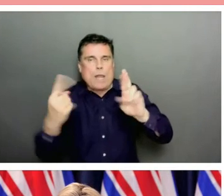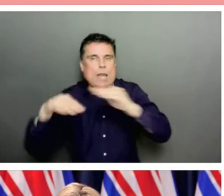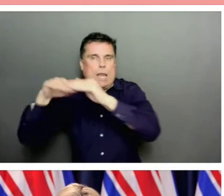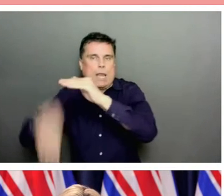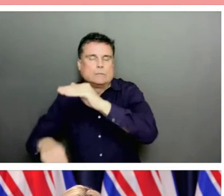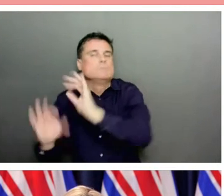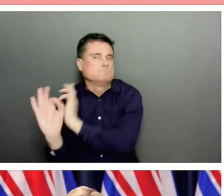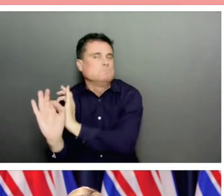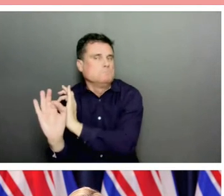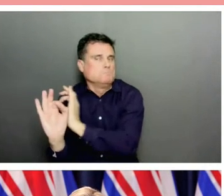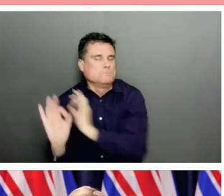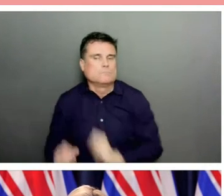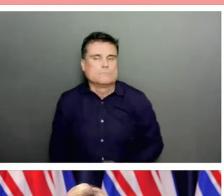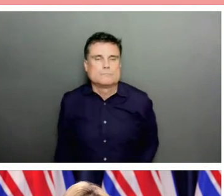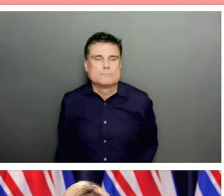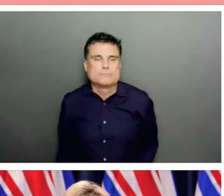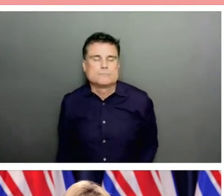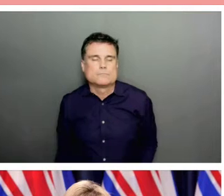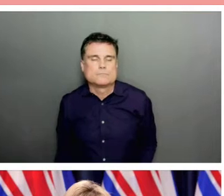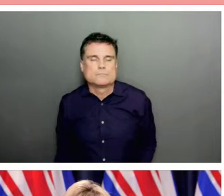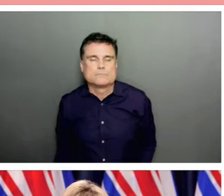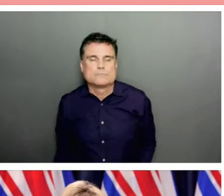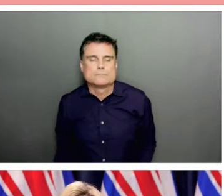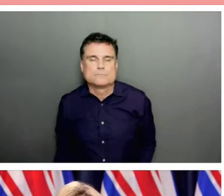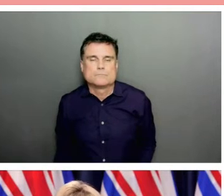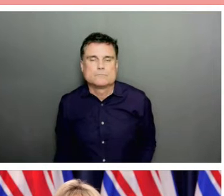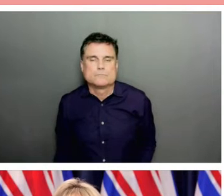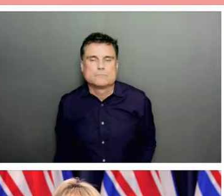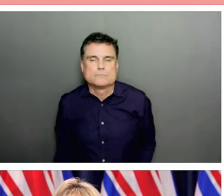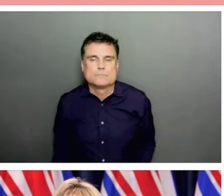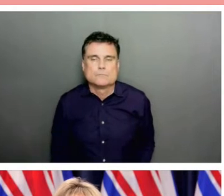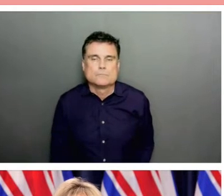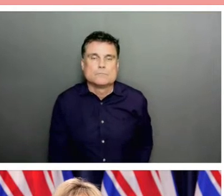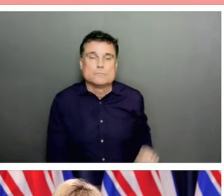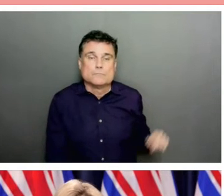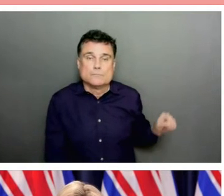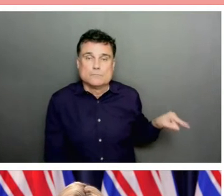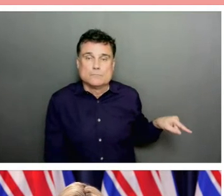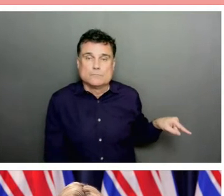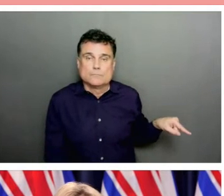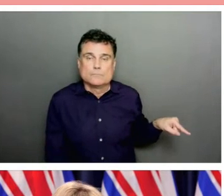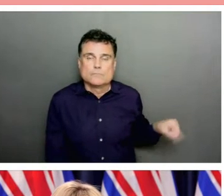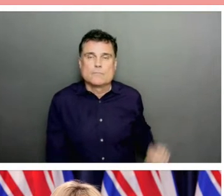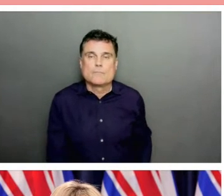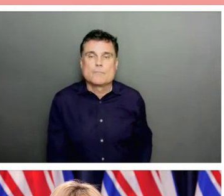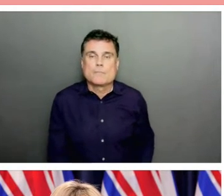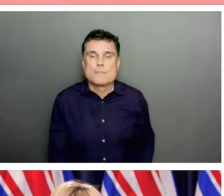The other modelling that we look at is around the scenarios of where we've